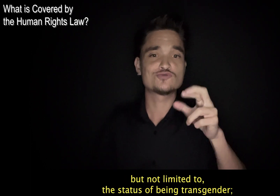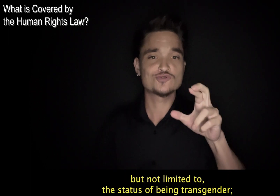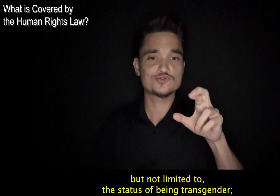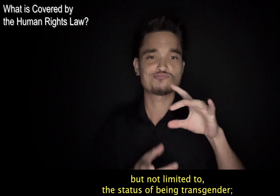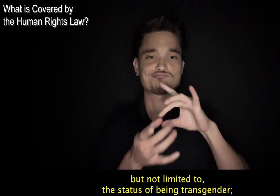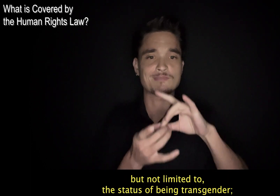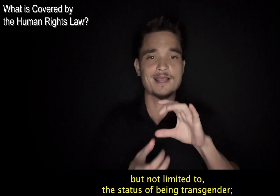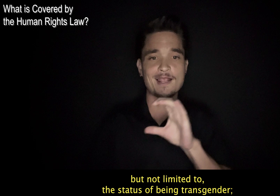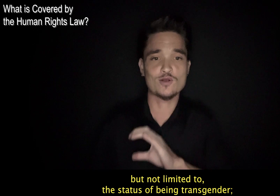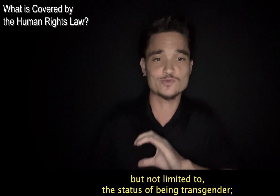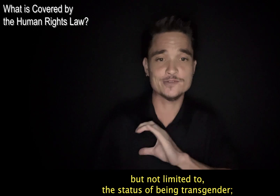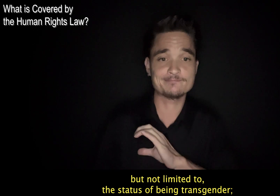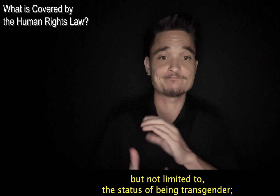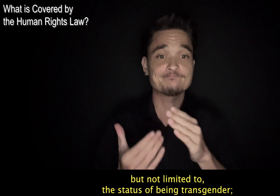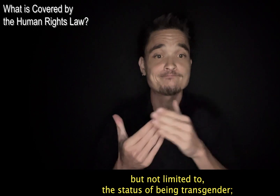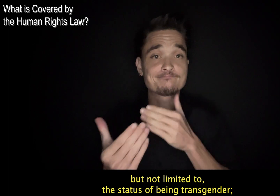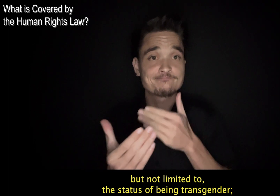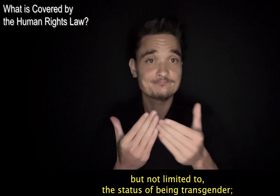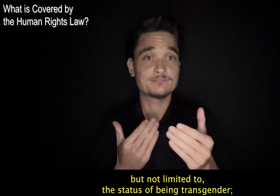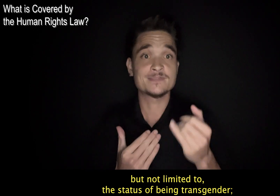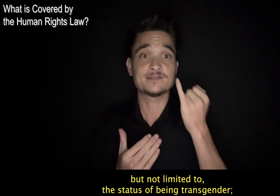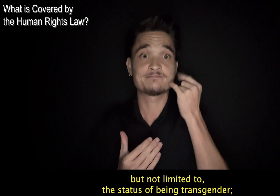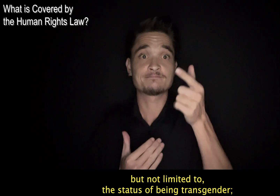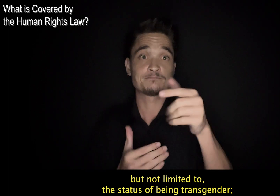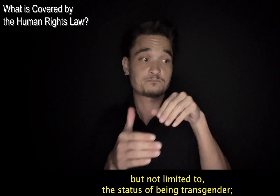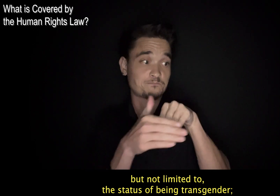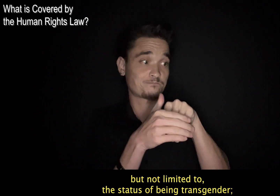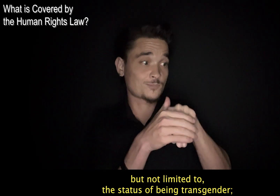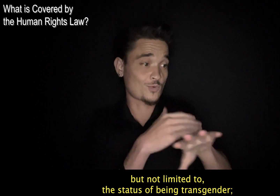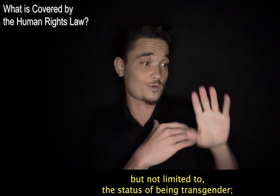but not limited to, the status of being transgender;